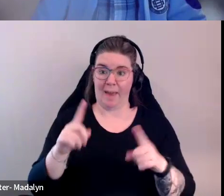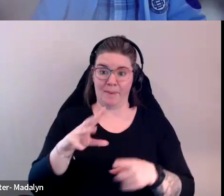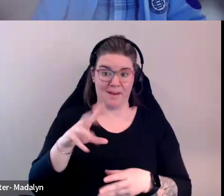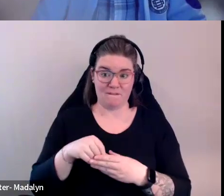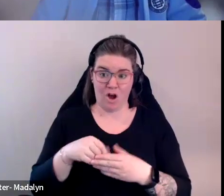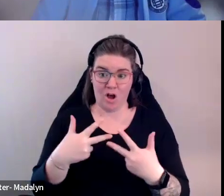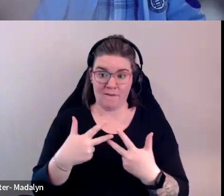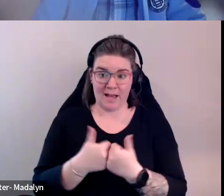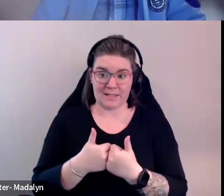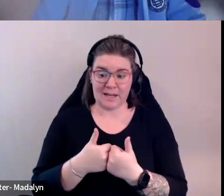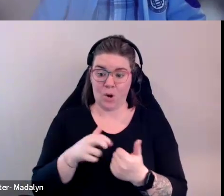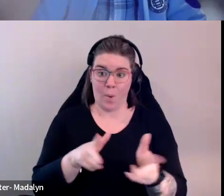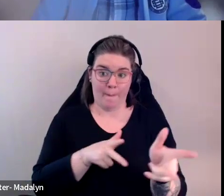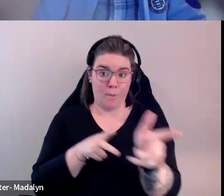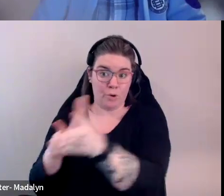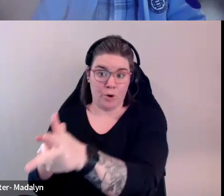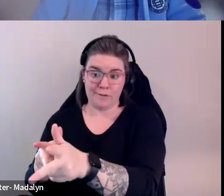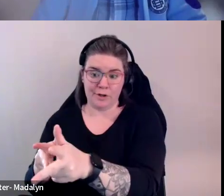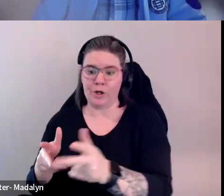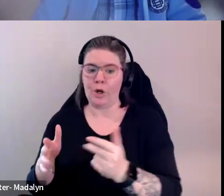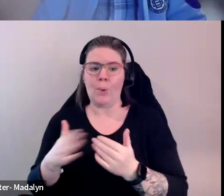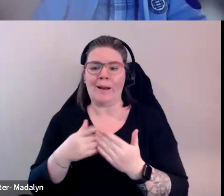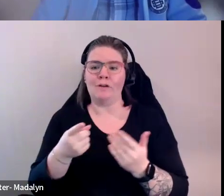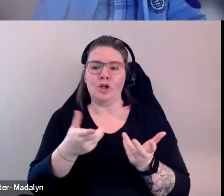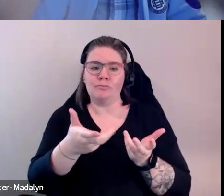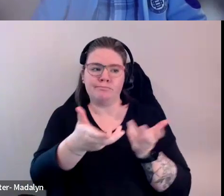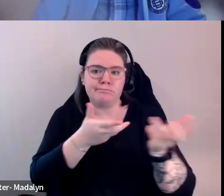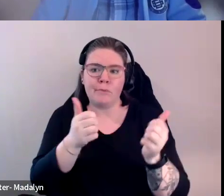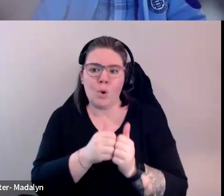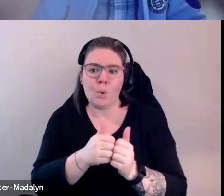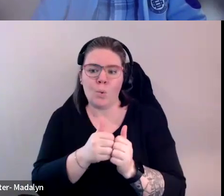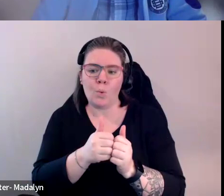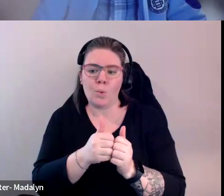Brooke Wilson (she/her): I don't know pulled over whatever whenever you interact with law enforcement, and they enter your